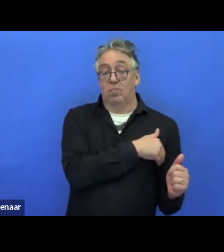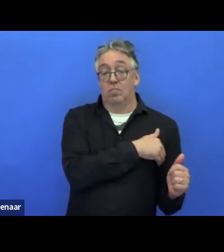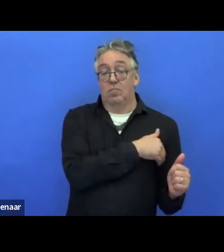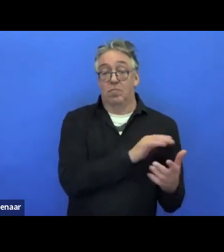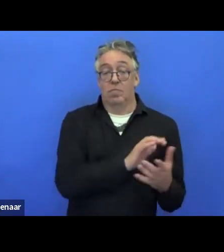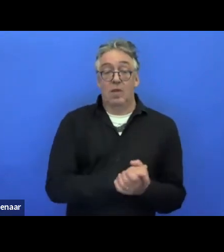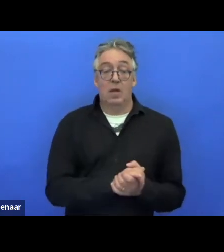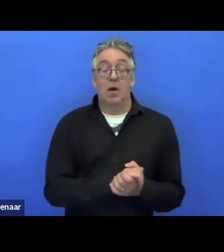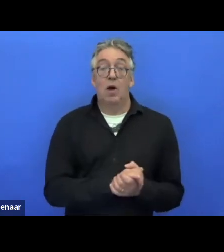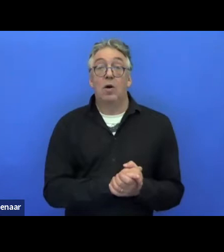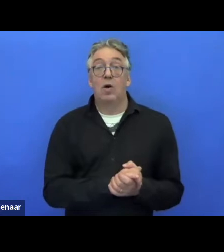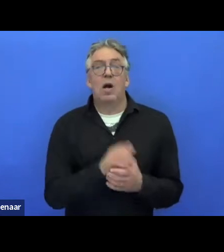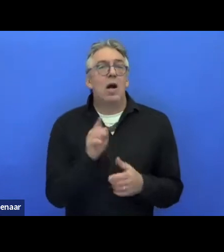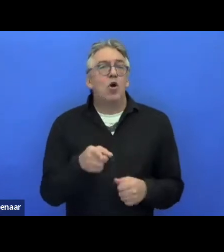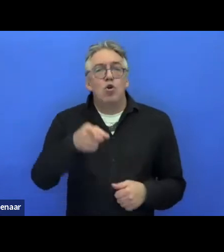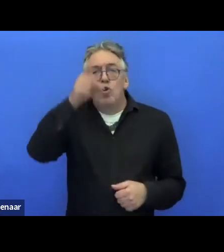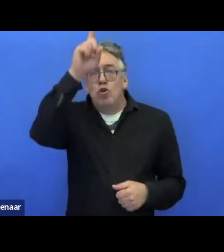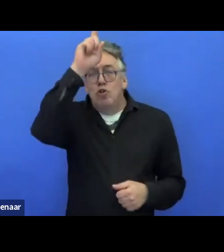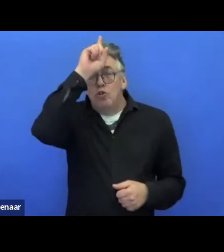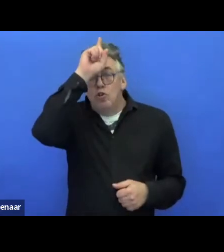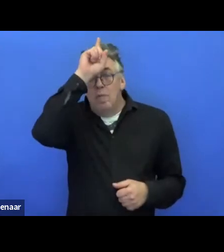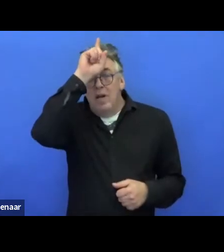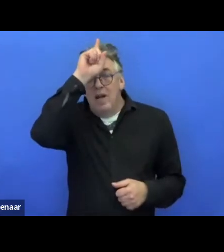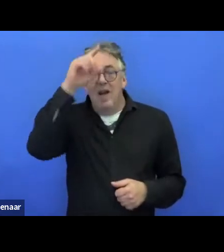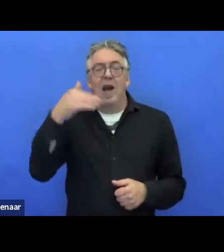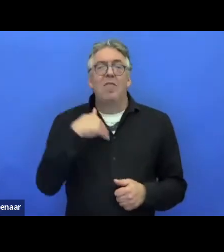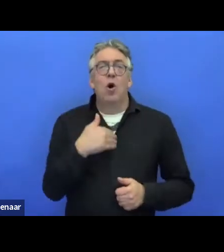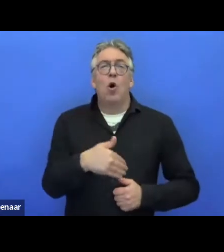In Germany we have Committee and Petitions of Bundestag.